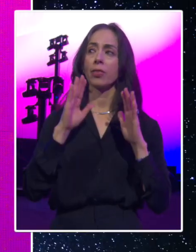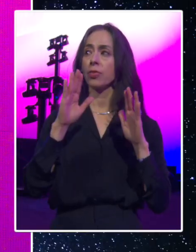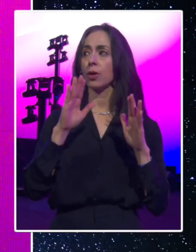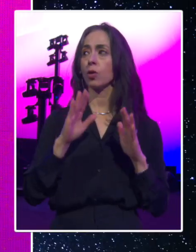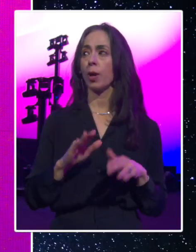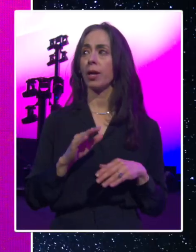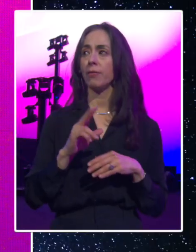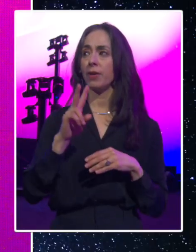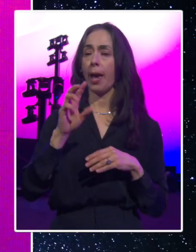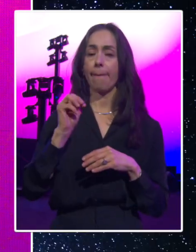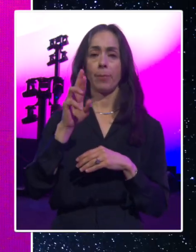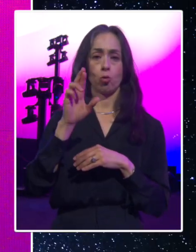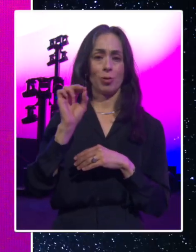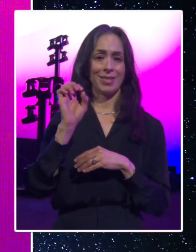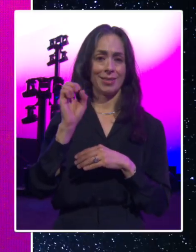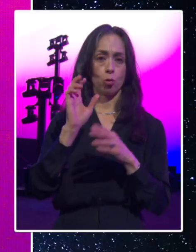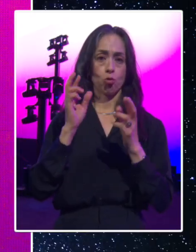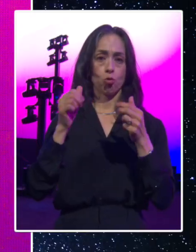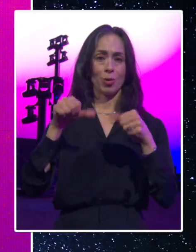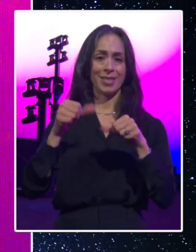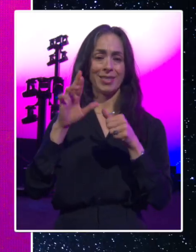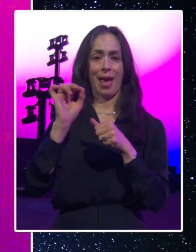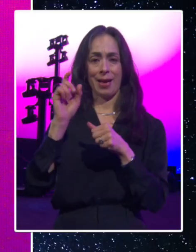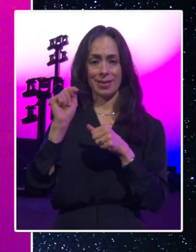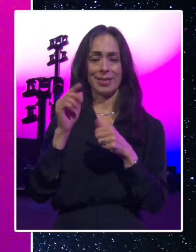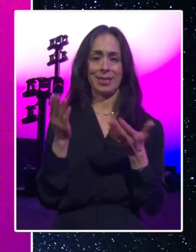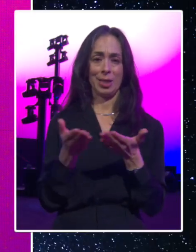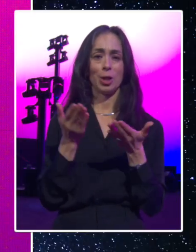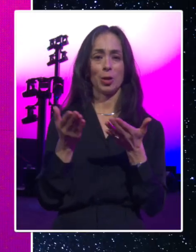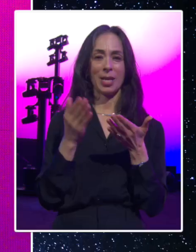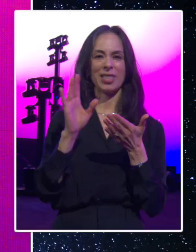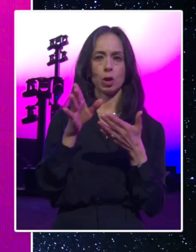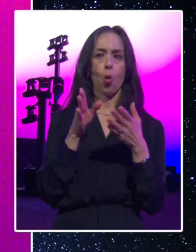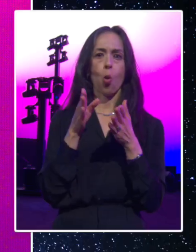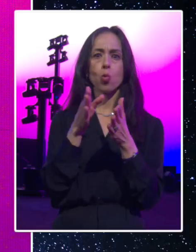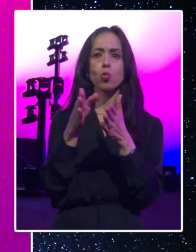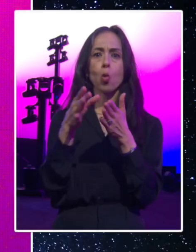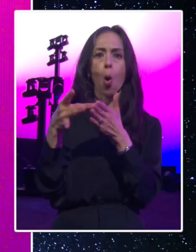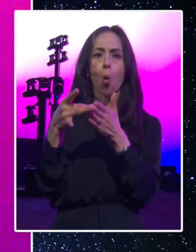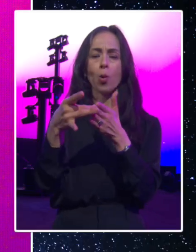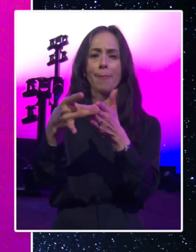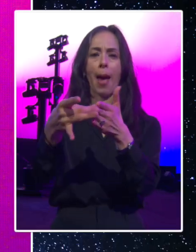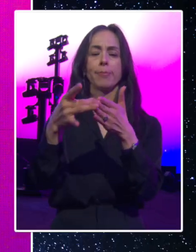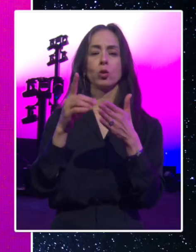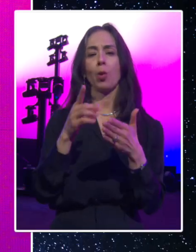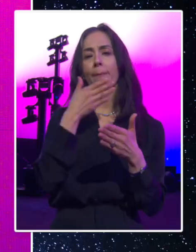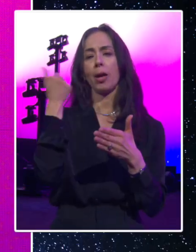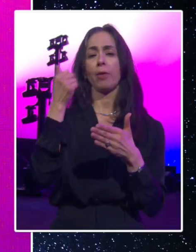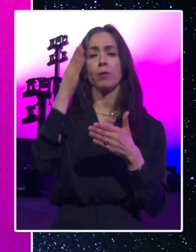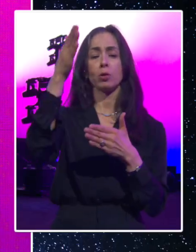The great VM reset is here. And HPE Private Cloud is your roadmap to a better future,